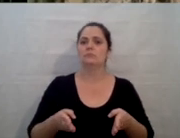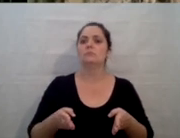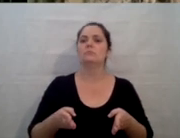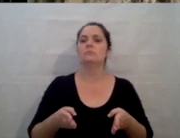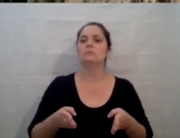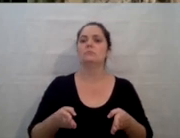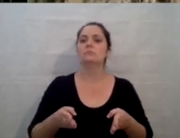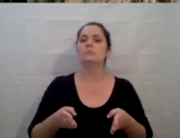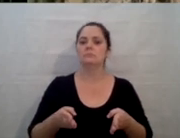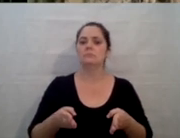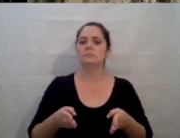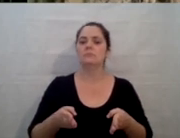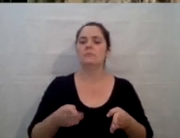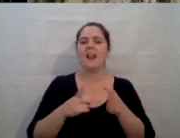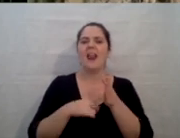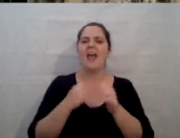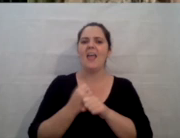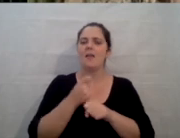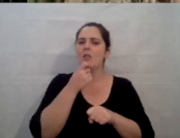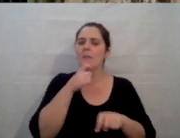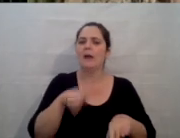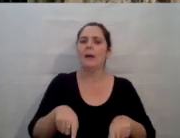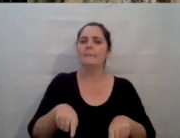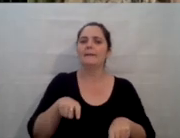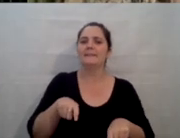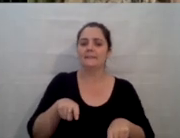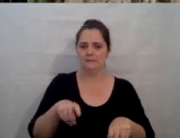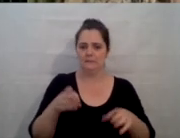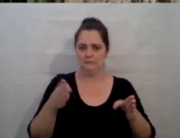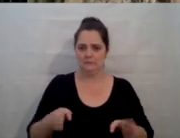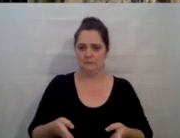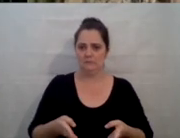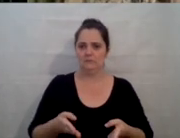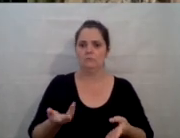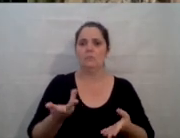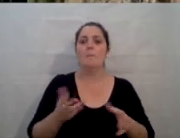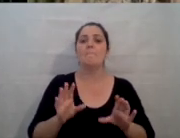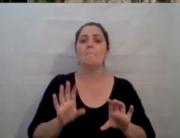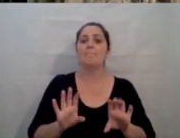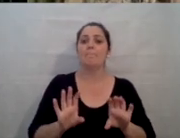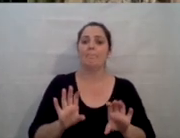and back down under her body to her feet there. The bottom of the buttocks, it's going to come down